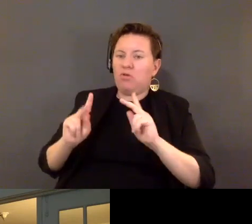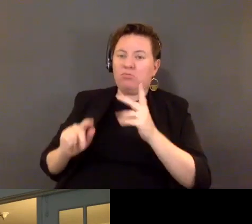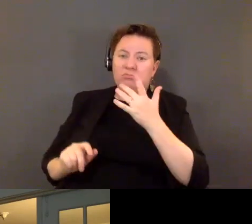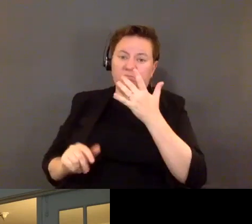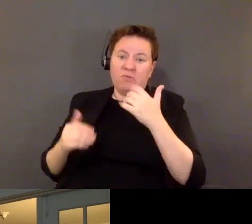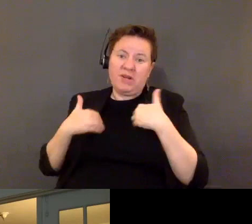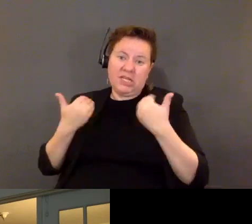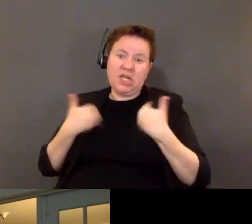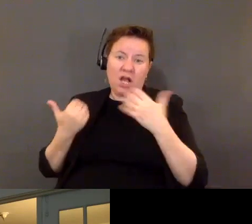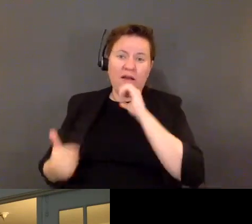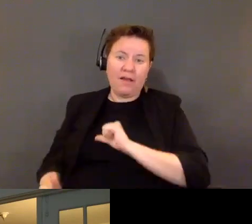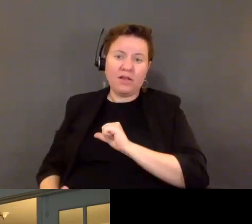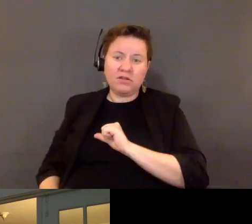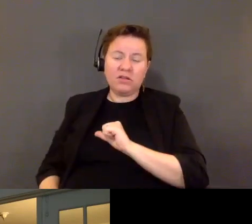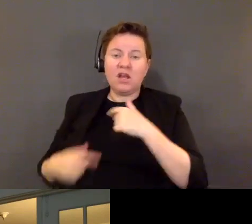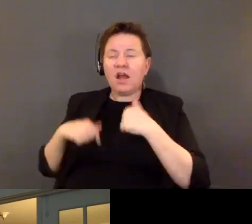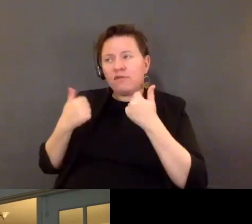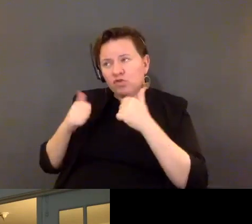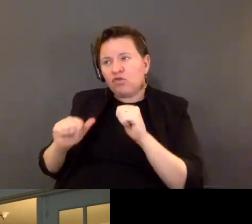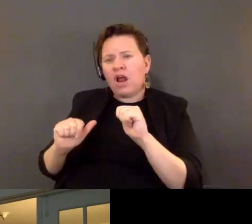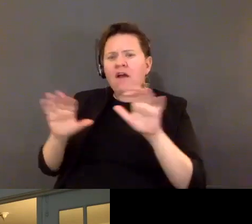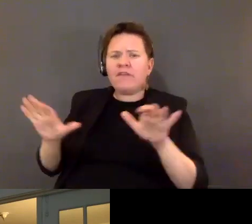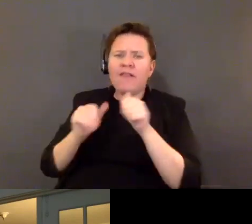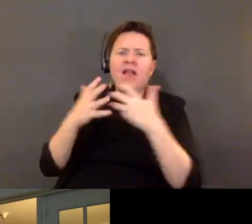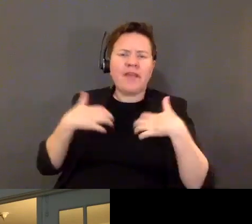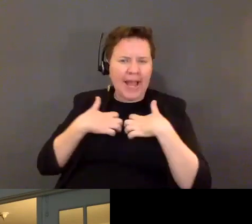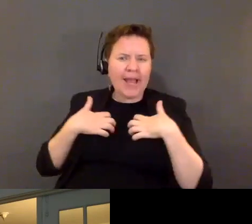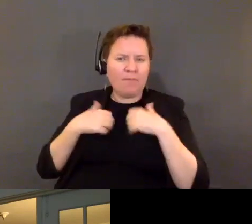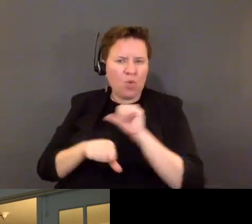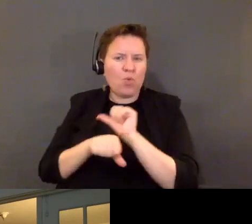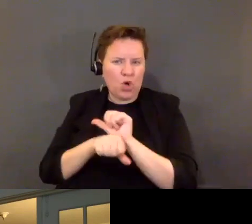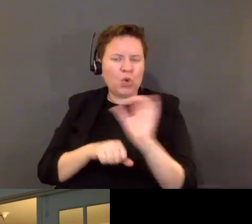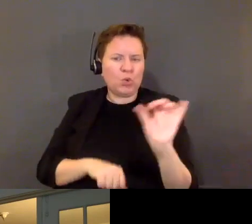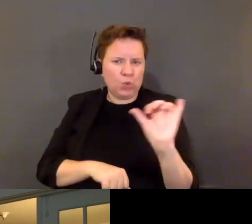and i've tried to do other i've done a lot of animal work um animals are also